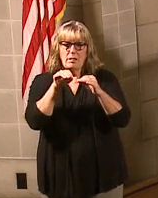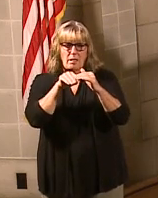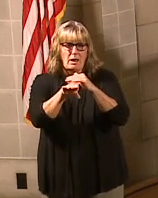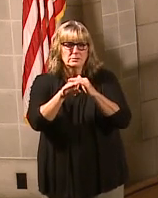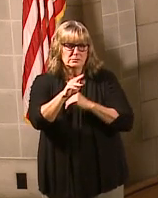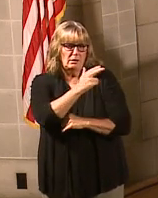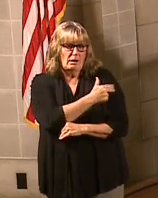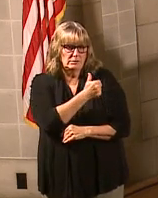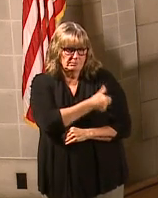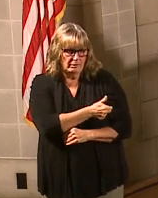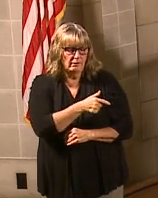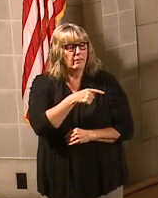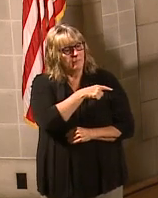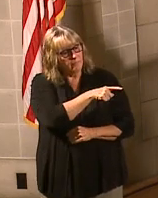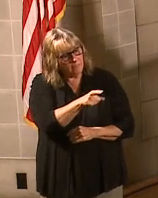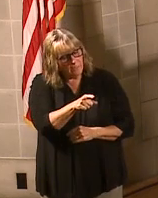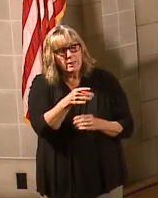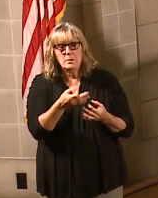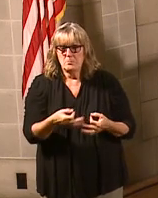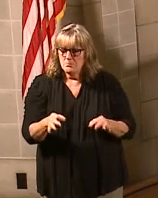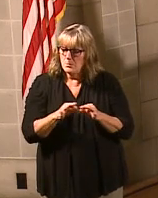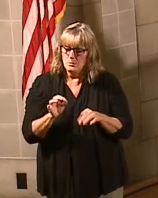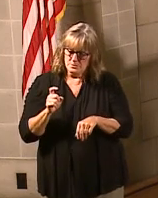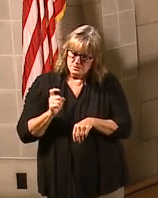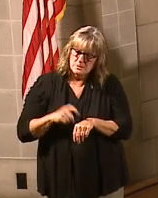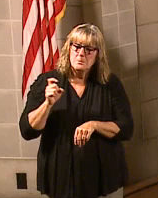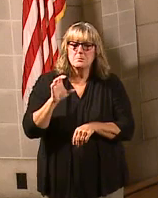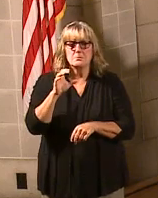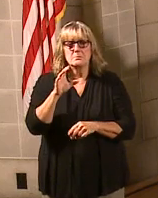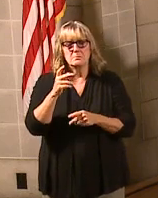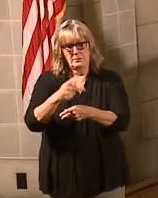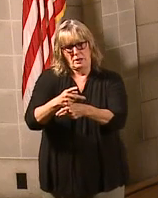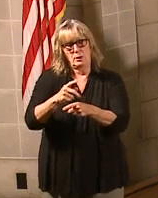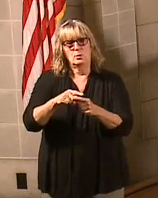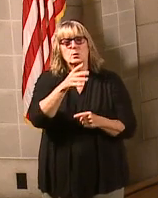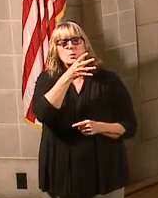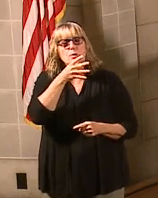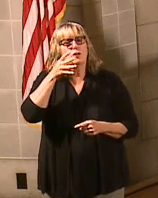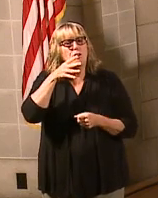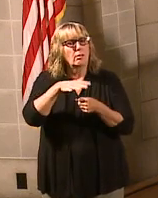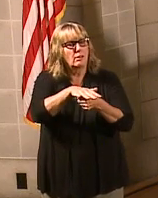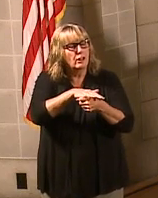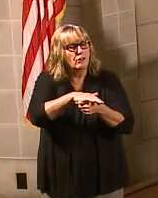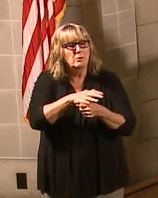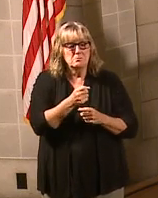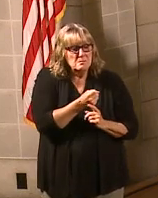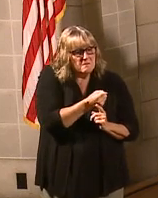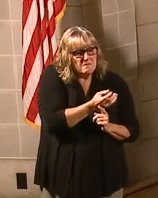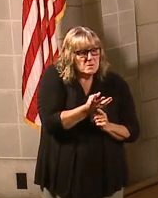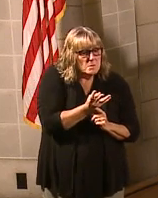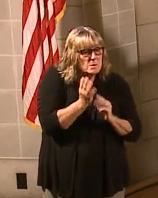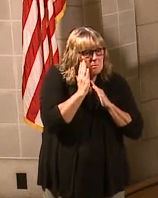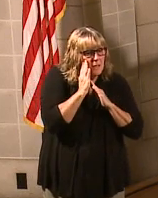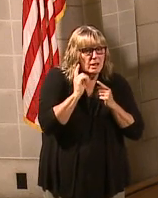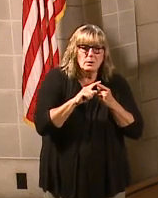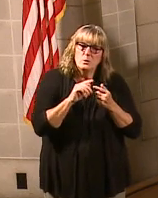WE HAVE 63 CRITICAL ACCESS HOSPITALS IN THE STATE, CRITICAL